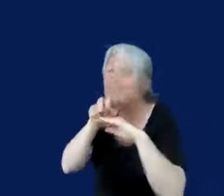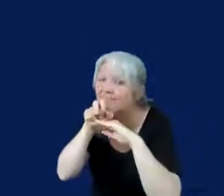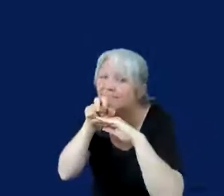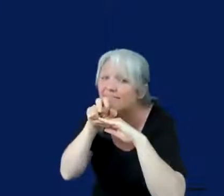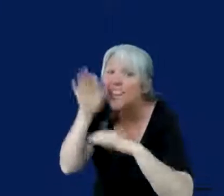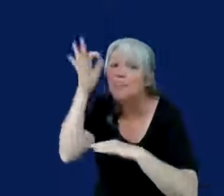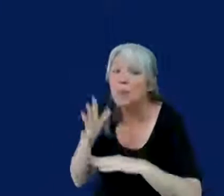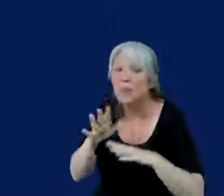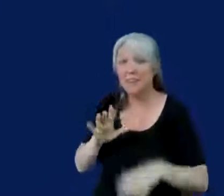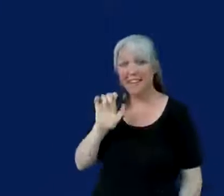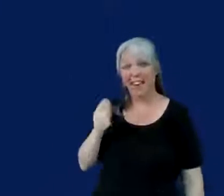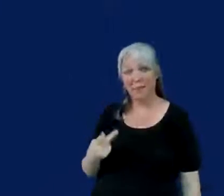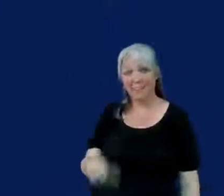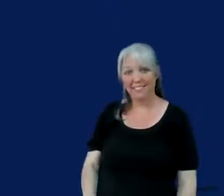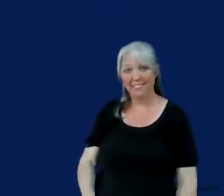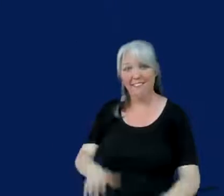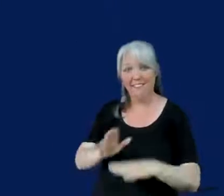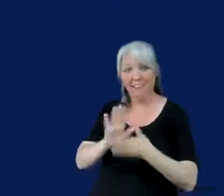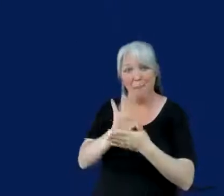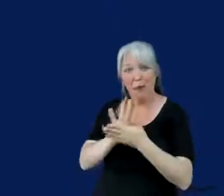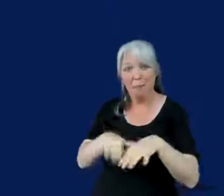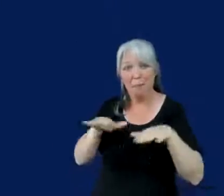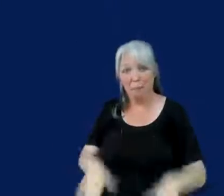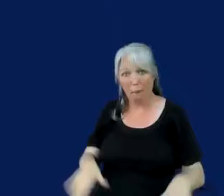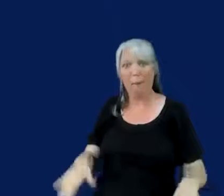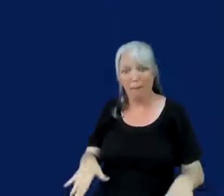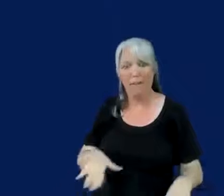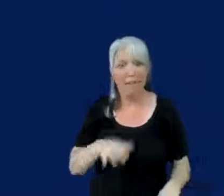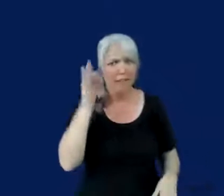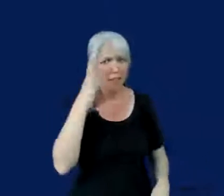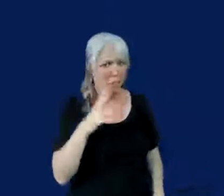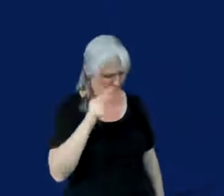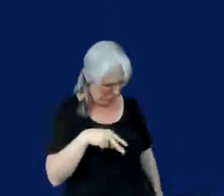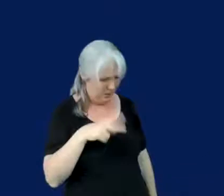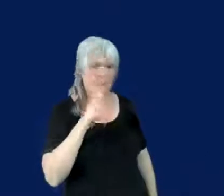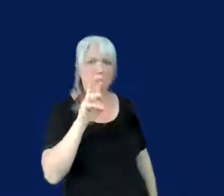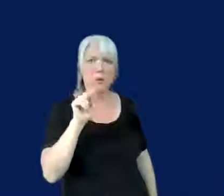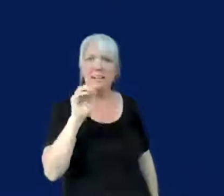on top of a pile of papers. The preacher looked at Winn-Dixie.